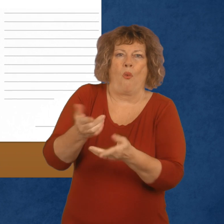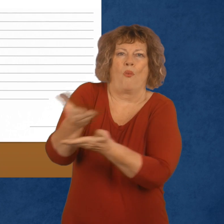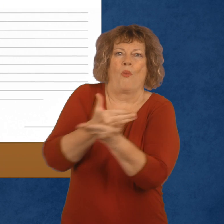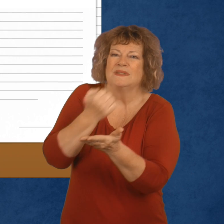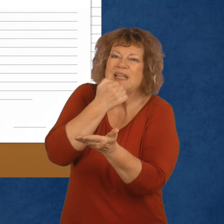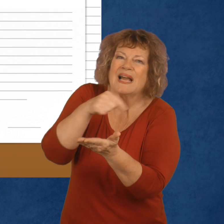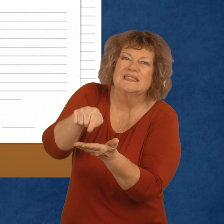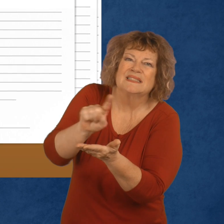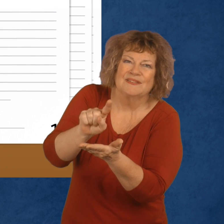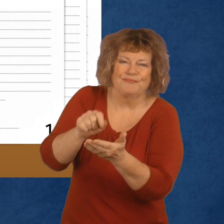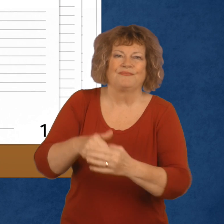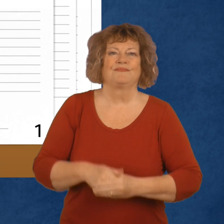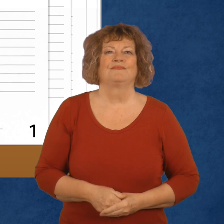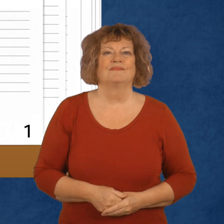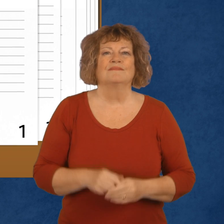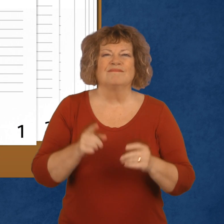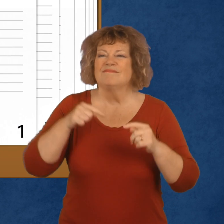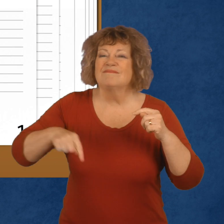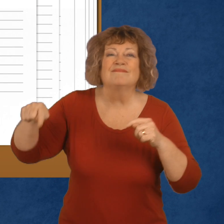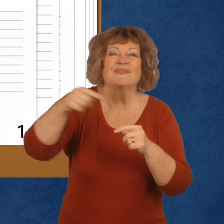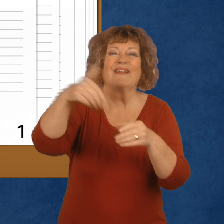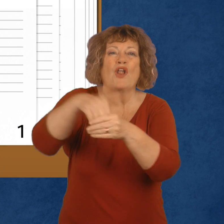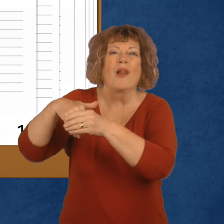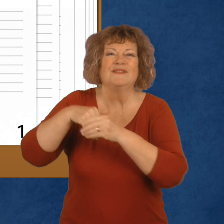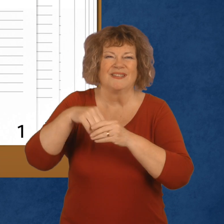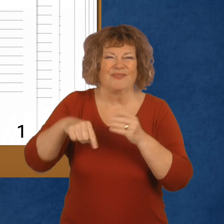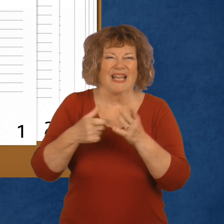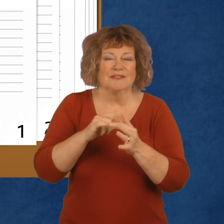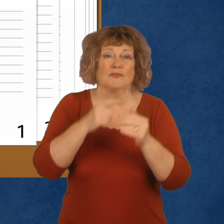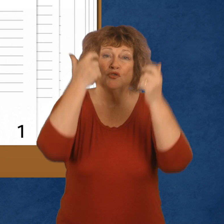will receive the same file of documents with the same page numbers.